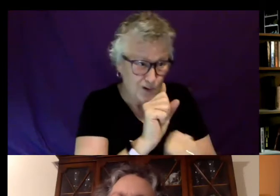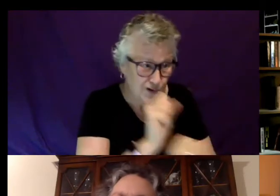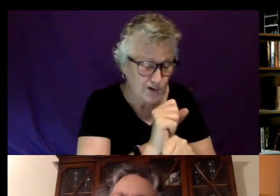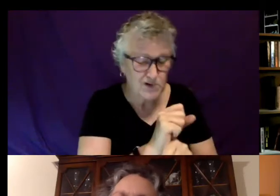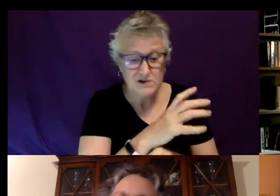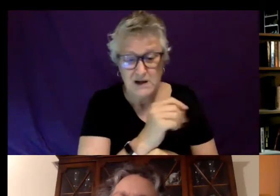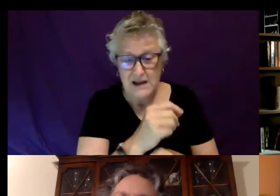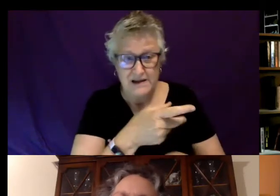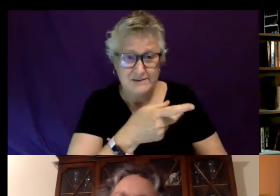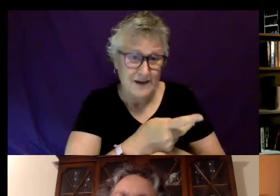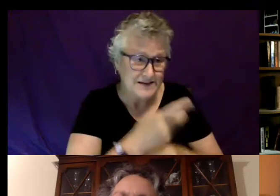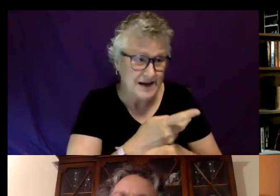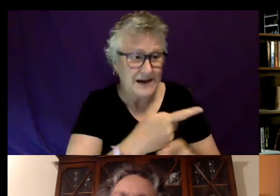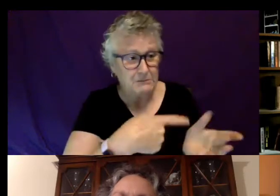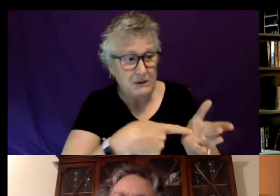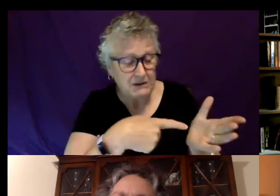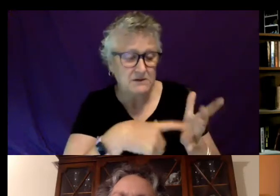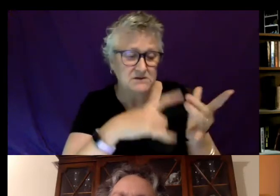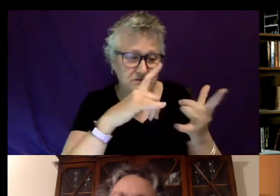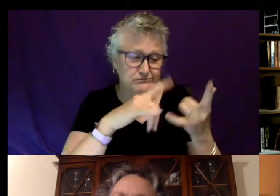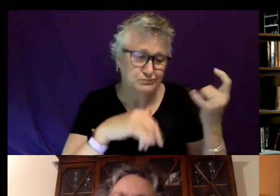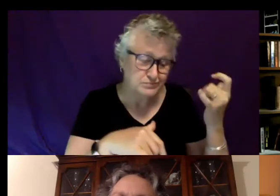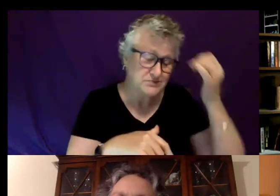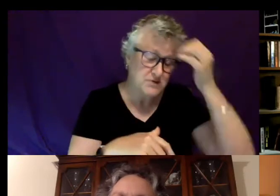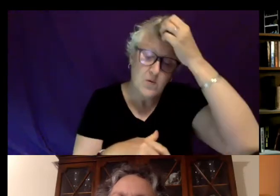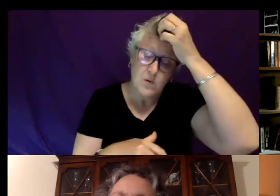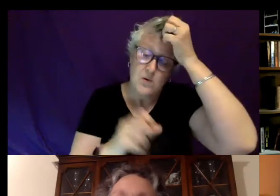bills, and stuff. So, it's, it's hard, and uh...